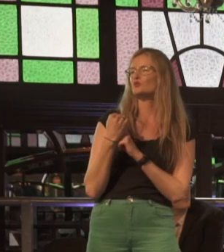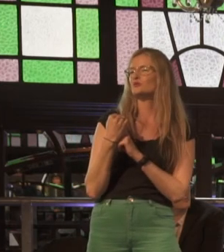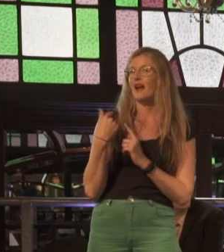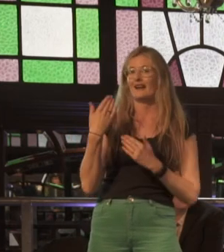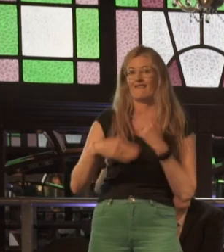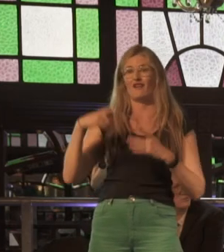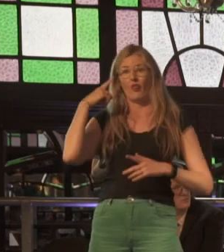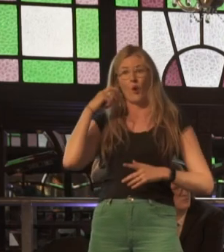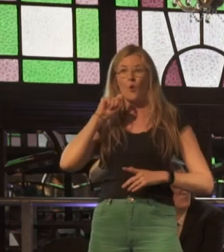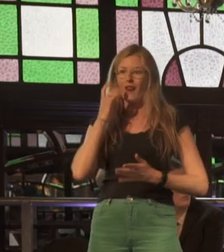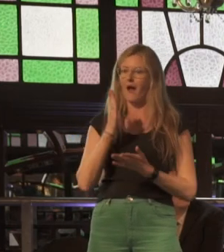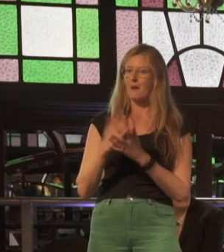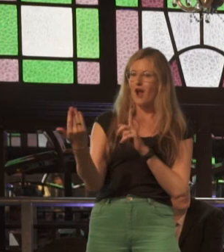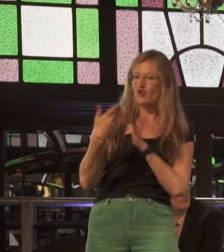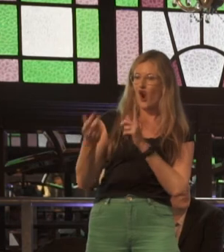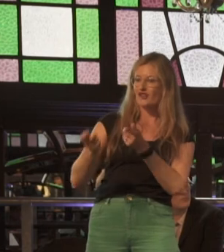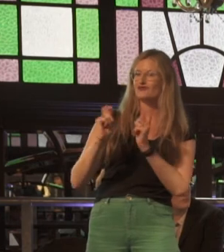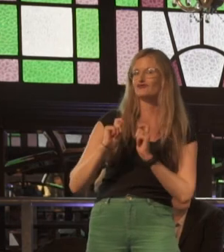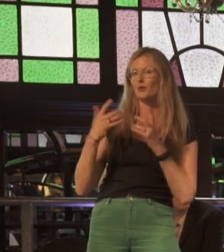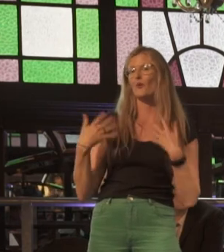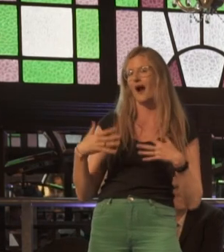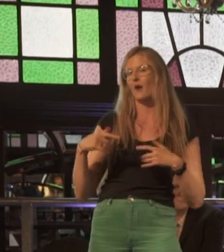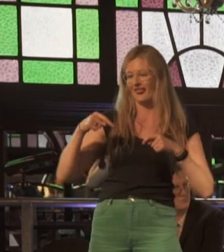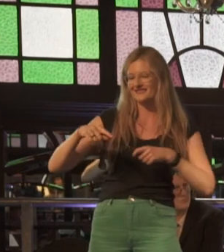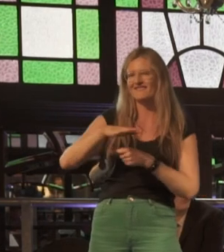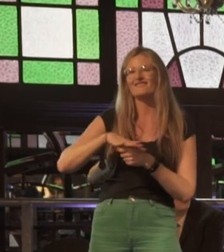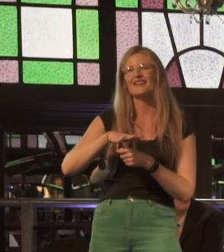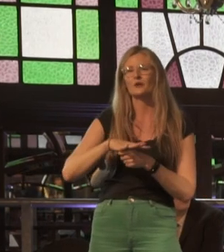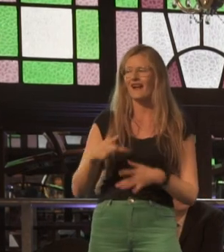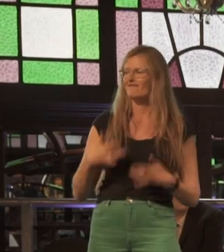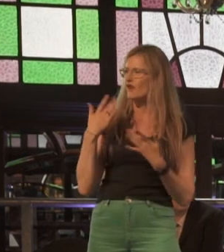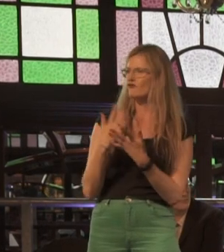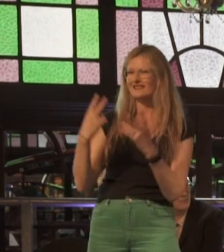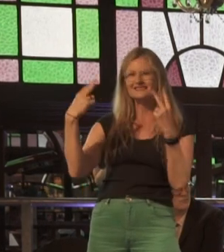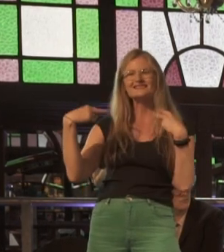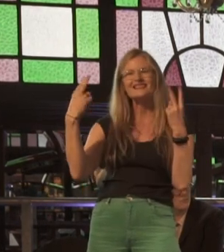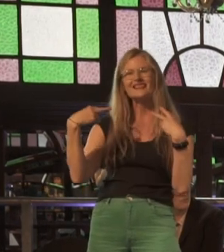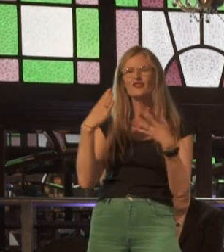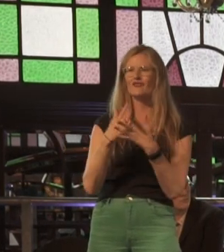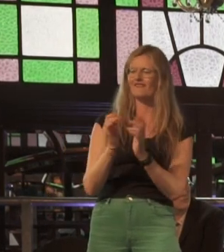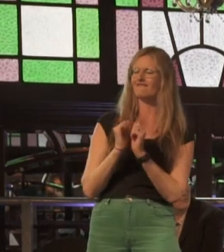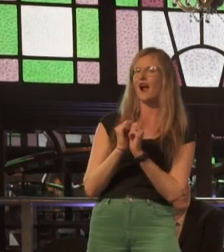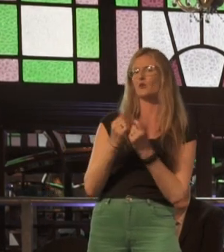you know, in this field. So it's made me really feel seen. And yeah, thank you so much.